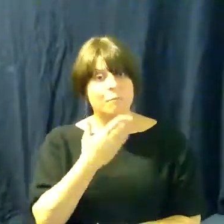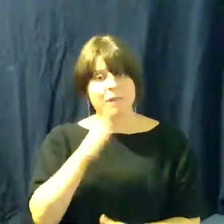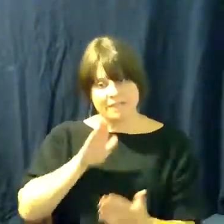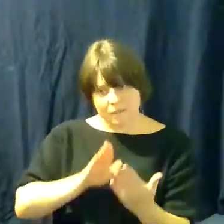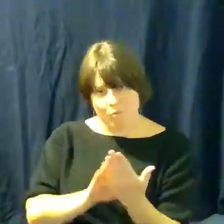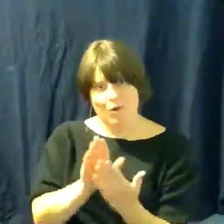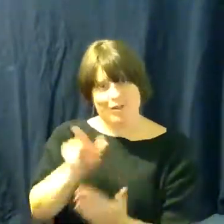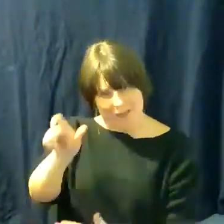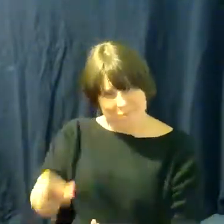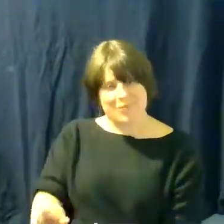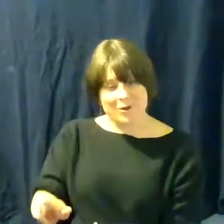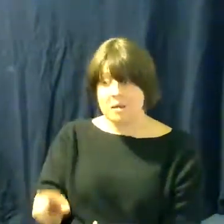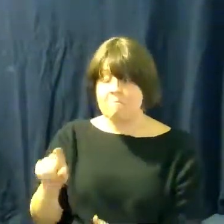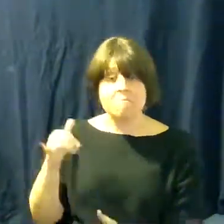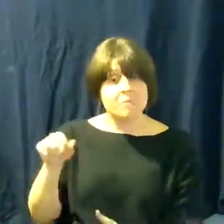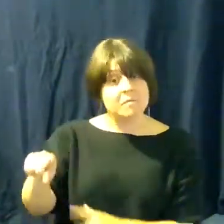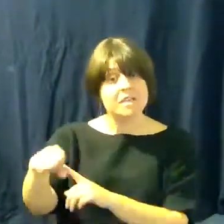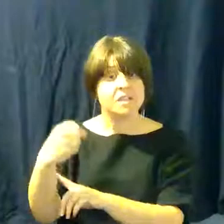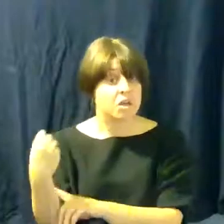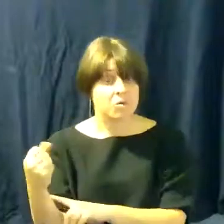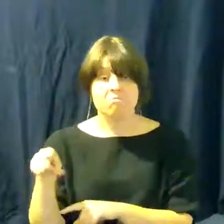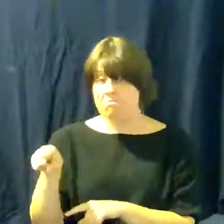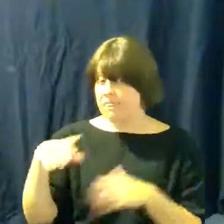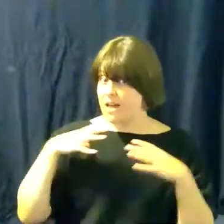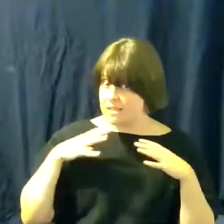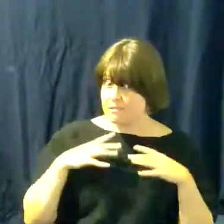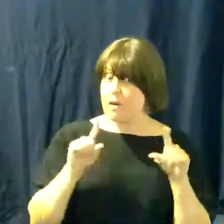mentor or you can ask David or myself to approach them